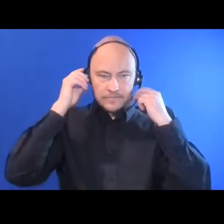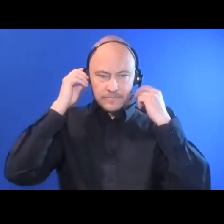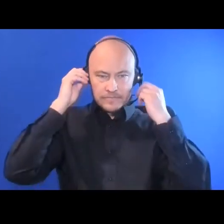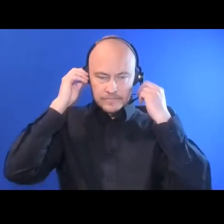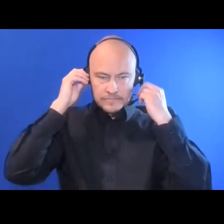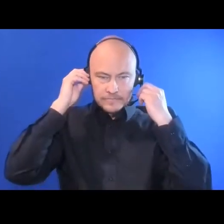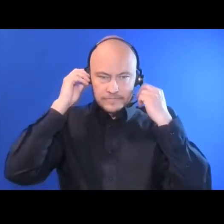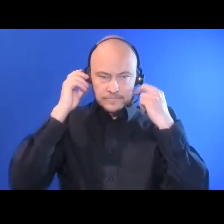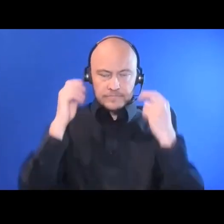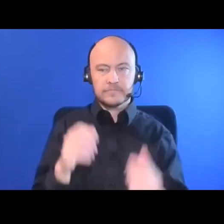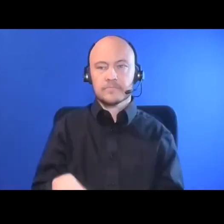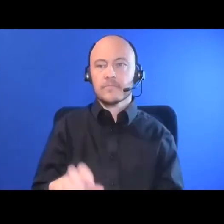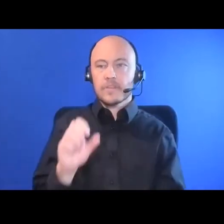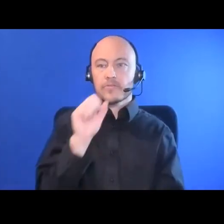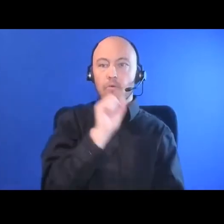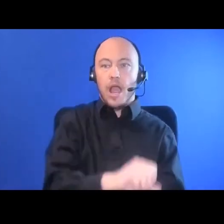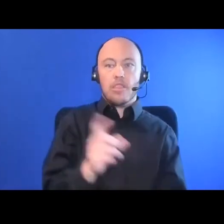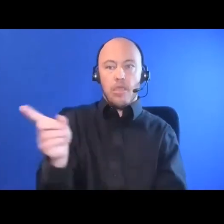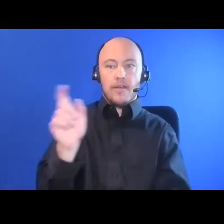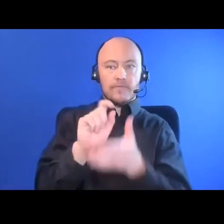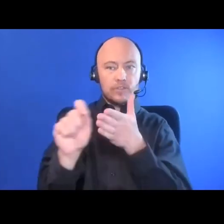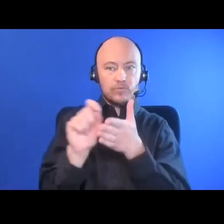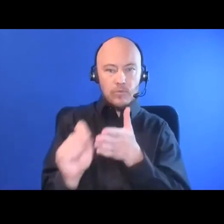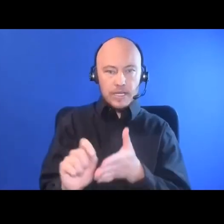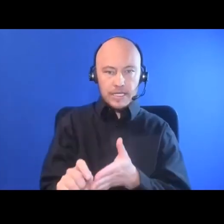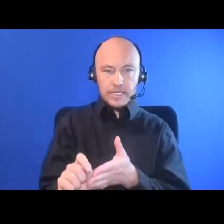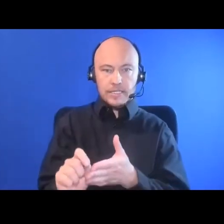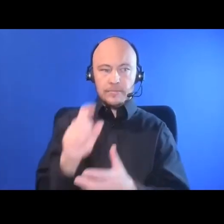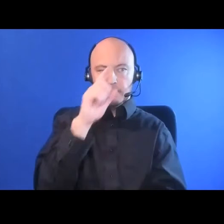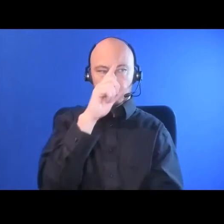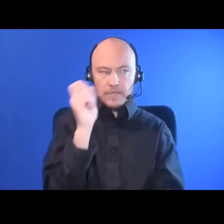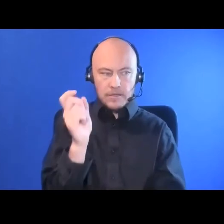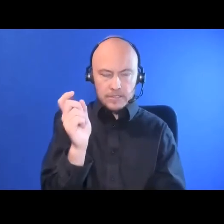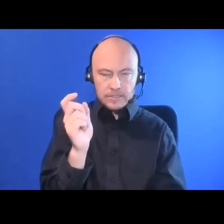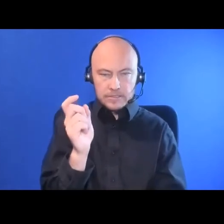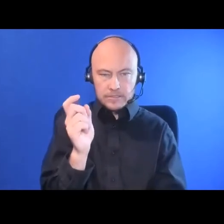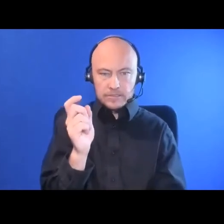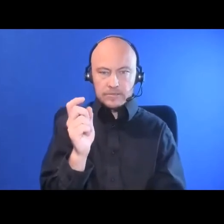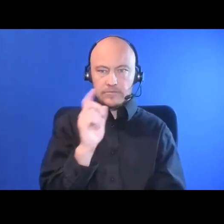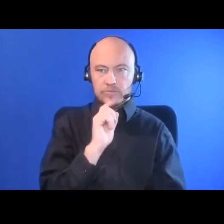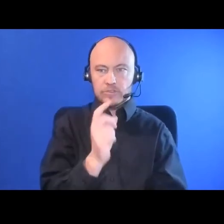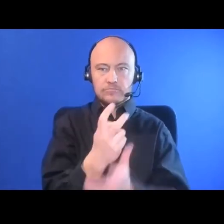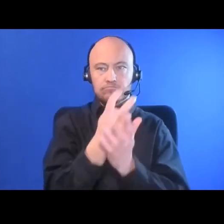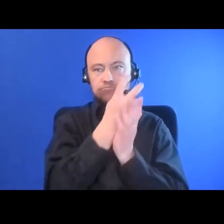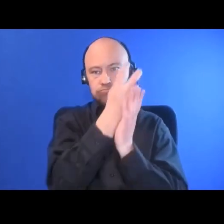And I love him too because he's able to immerse himself in any setting.